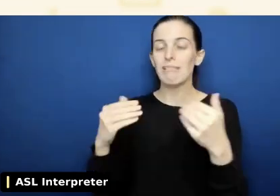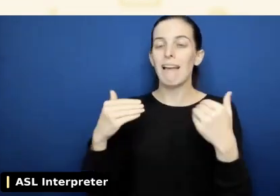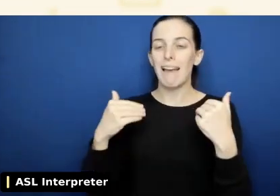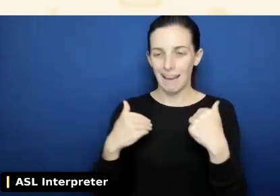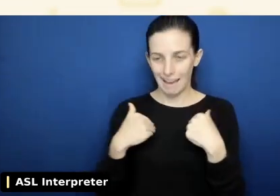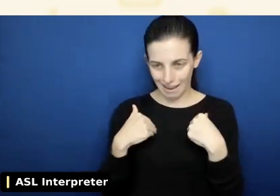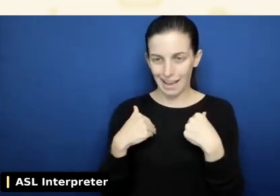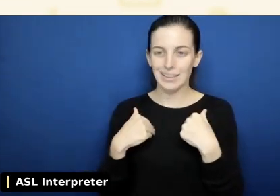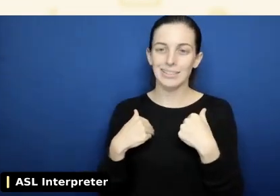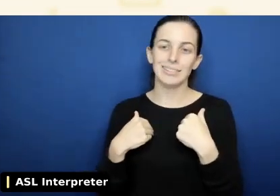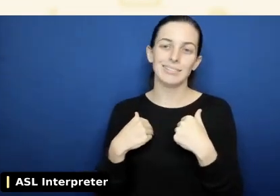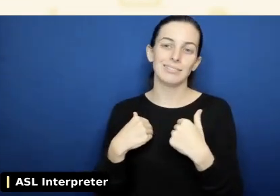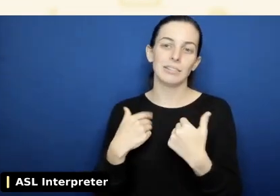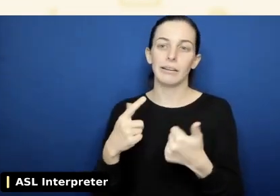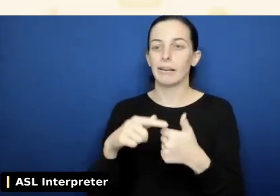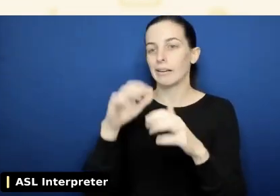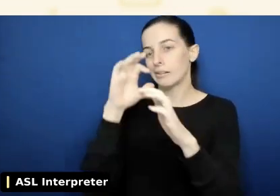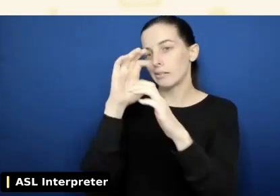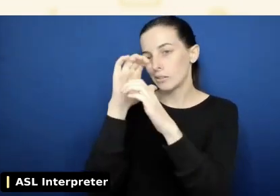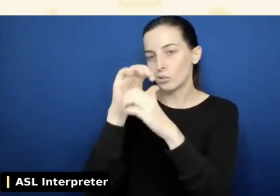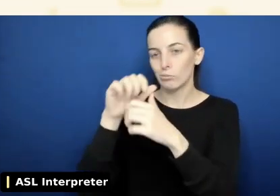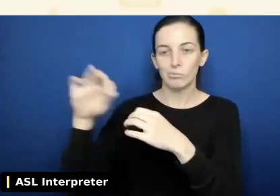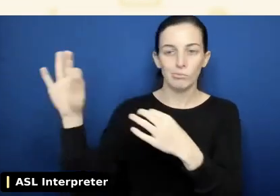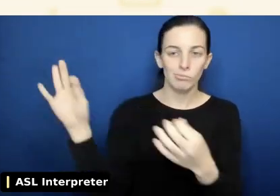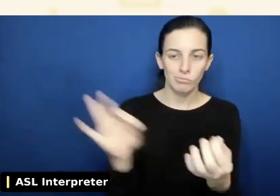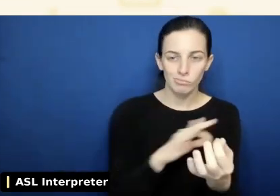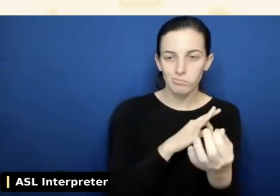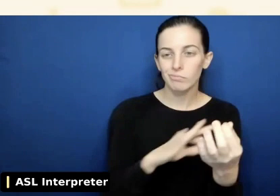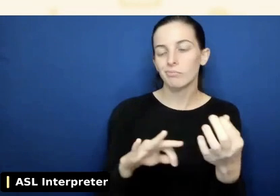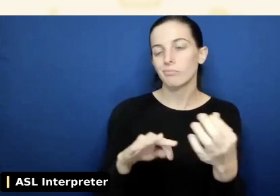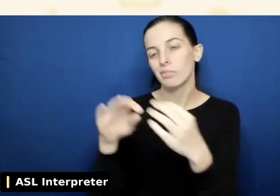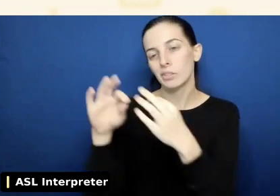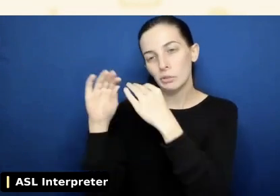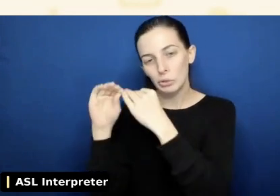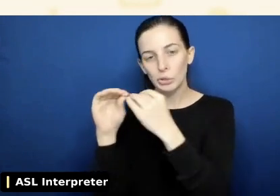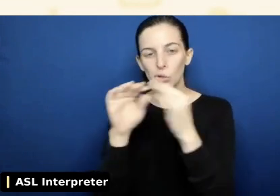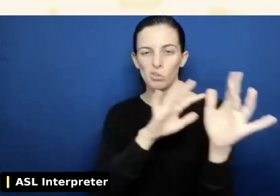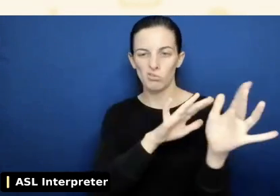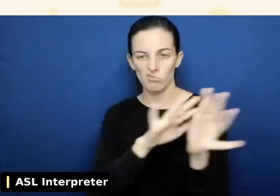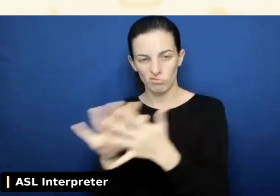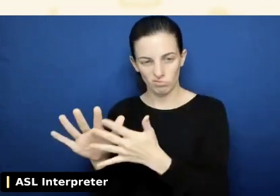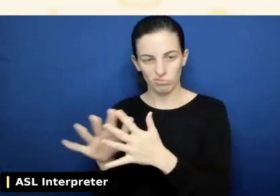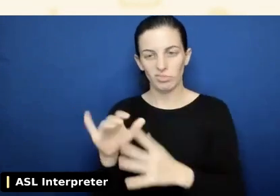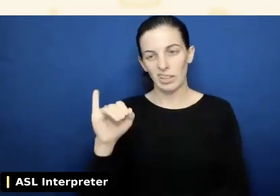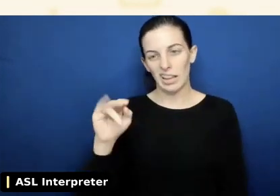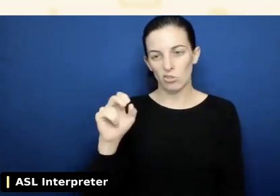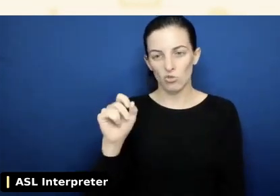And a silent, yet profound, is tantamount to their unique skills and experiences.